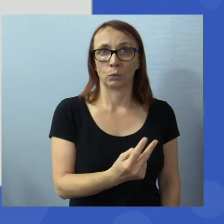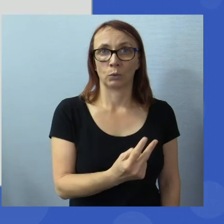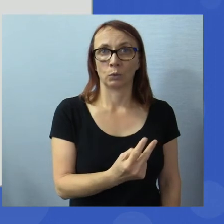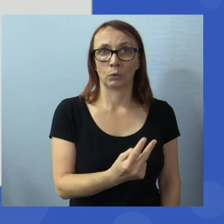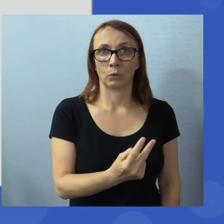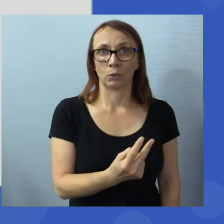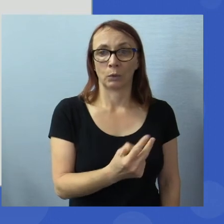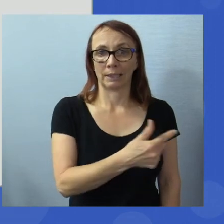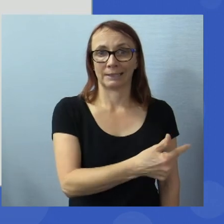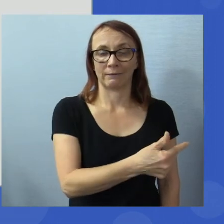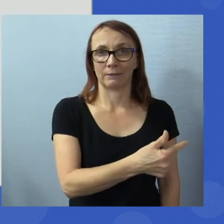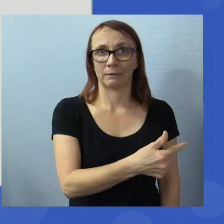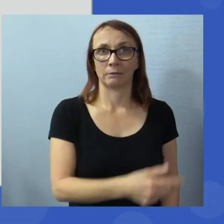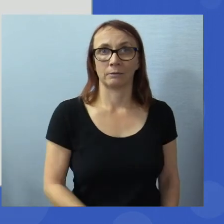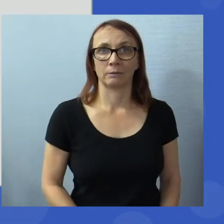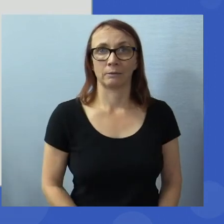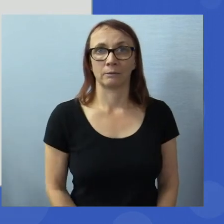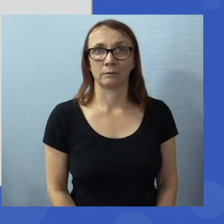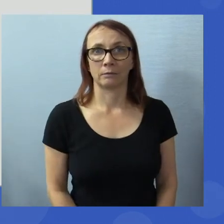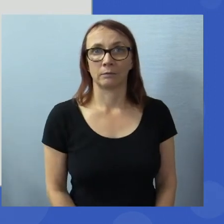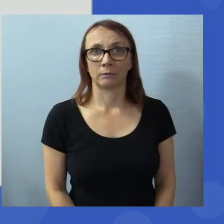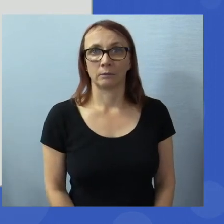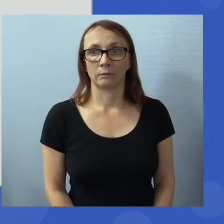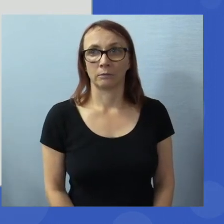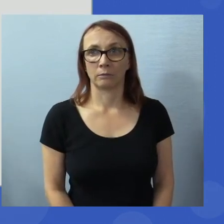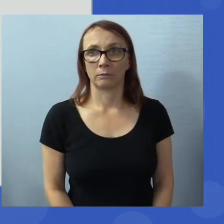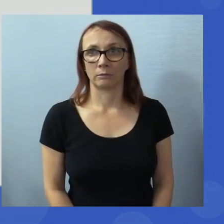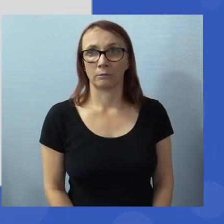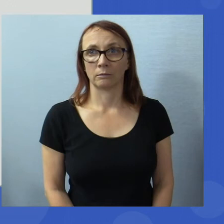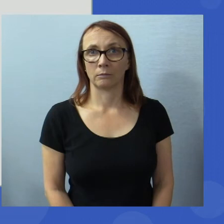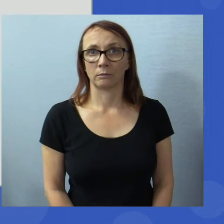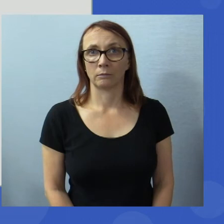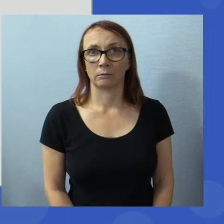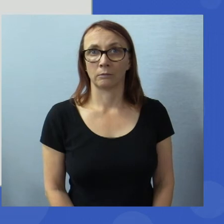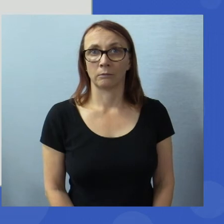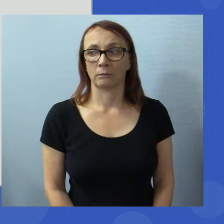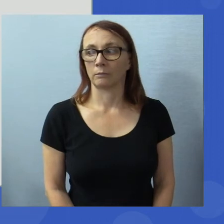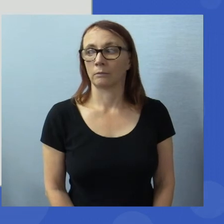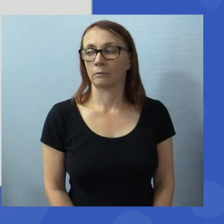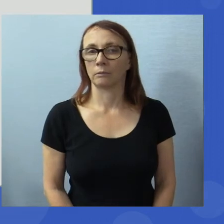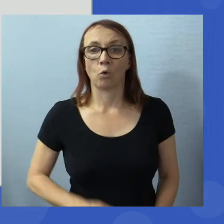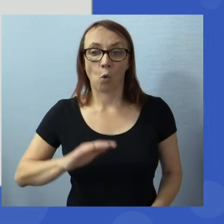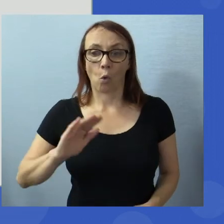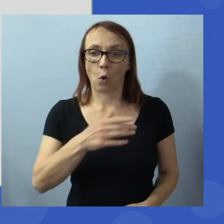disagree 7% every citizen must be better educated